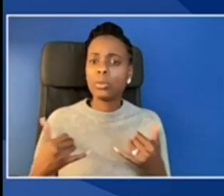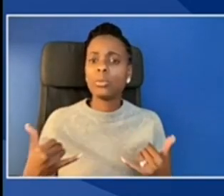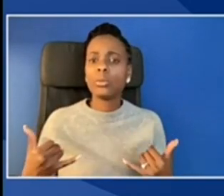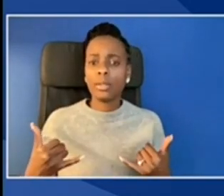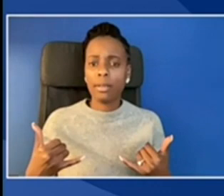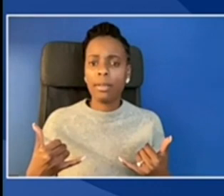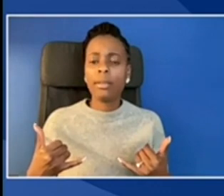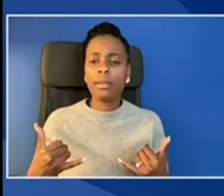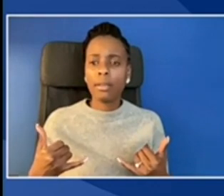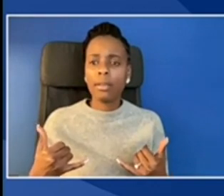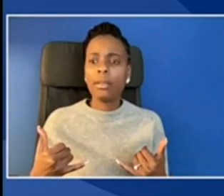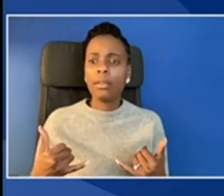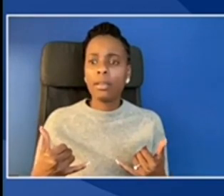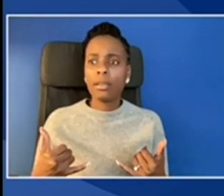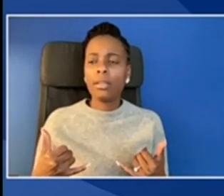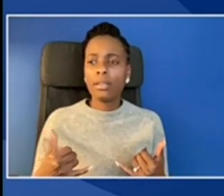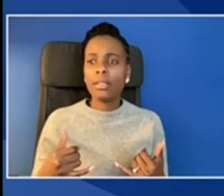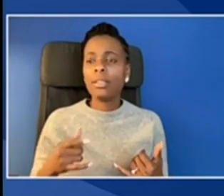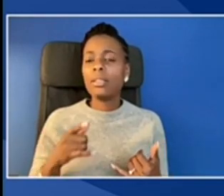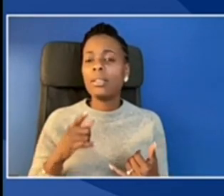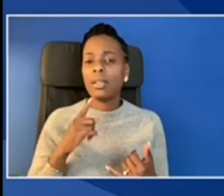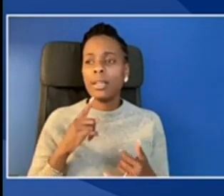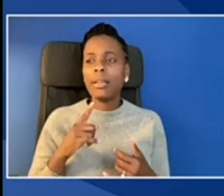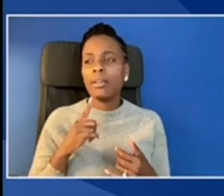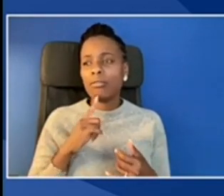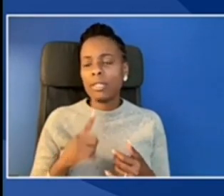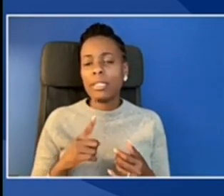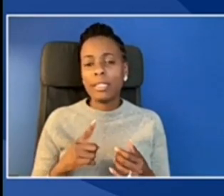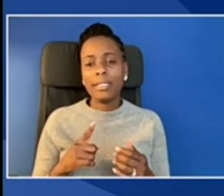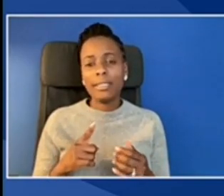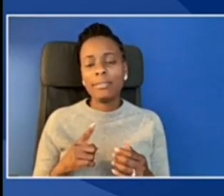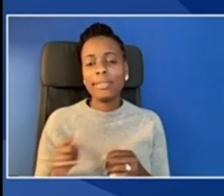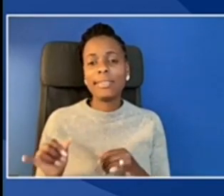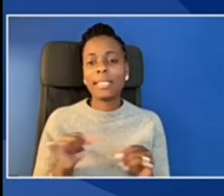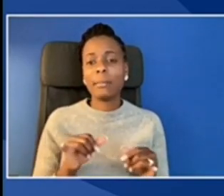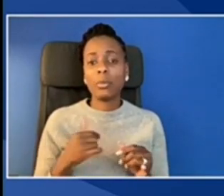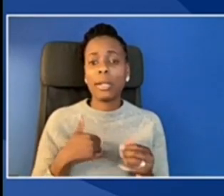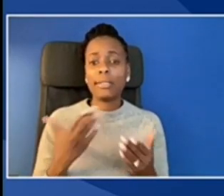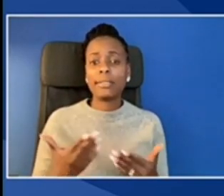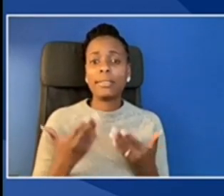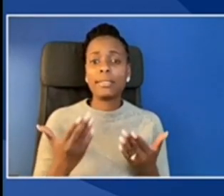back to what I suggested previously, which is that we need to be very thoughtful